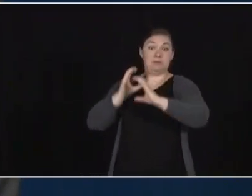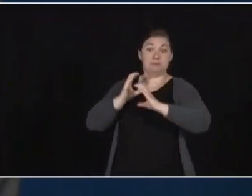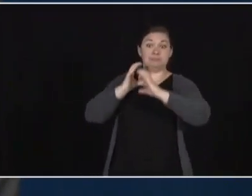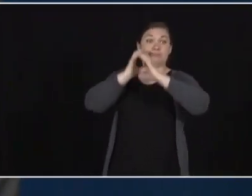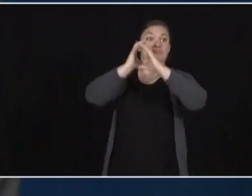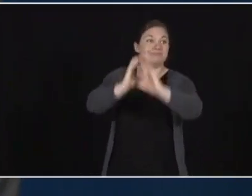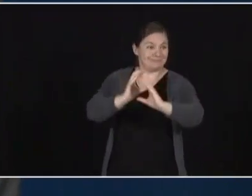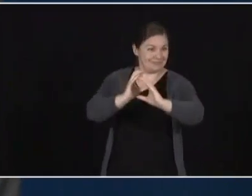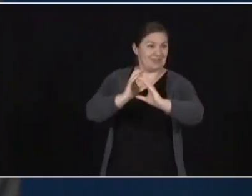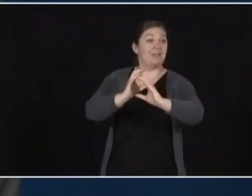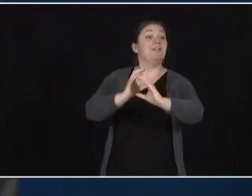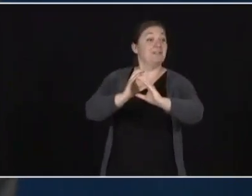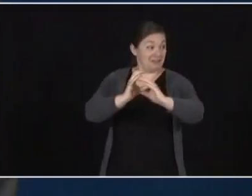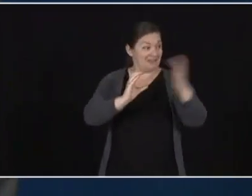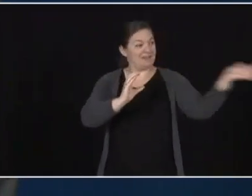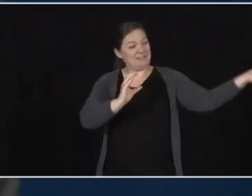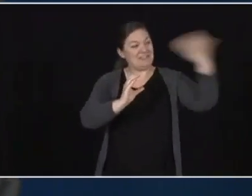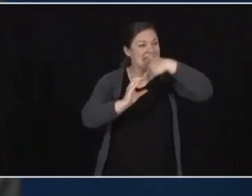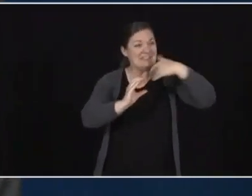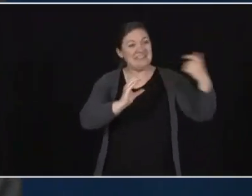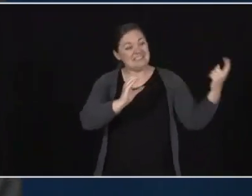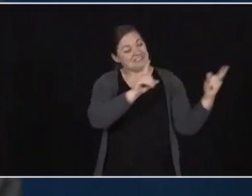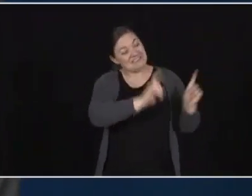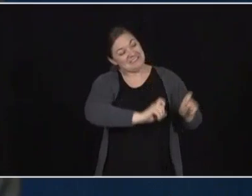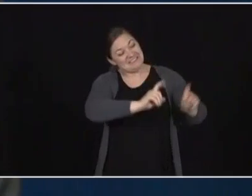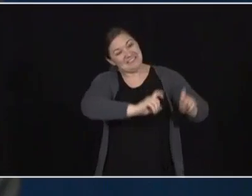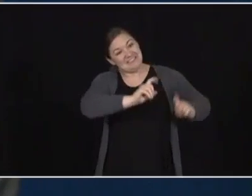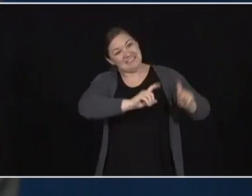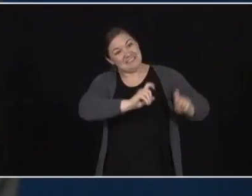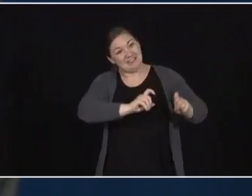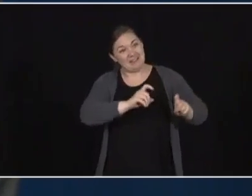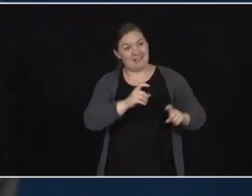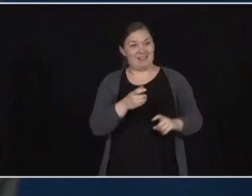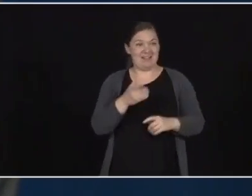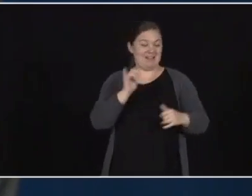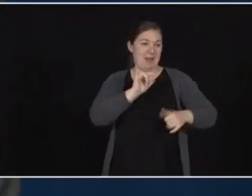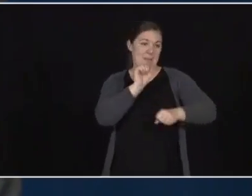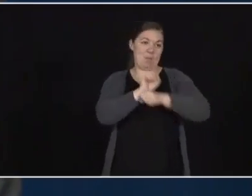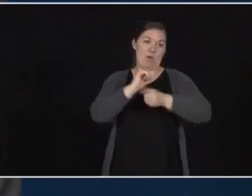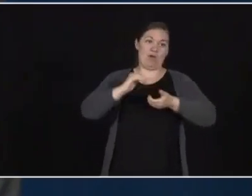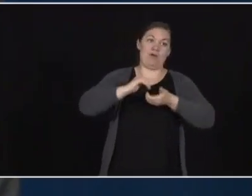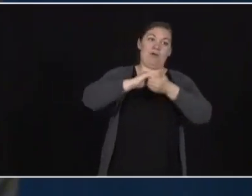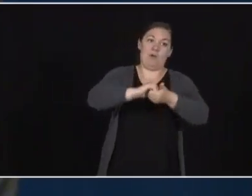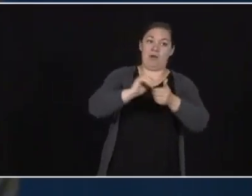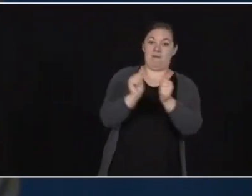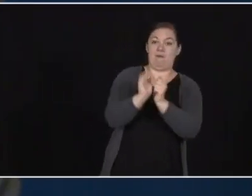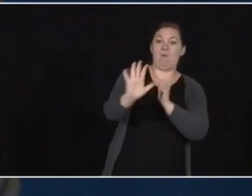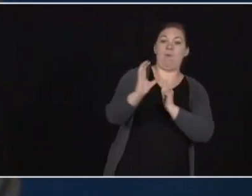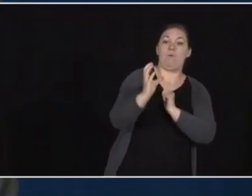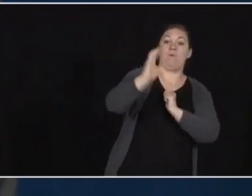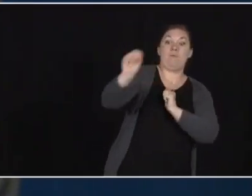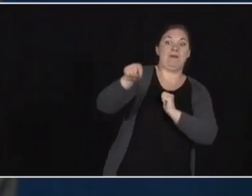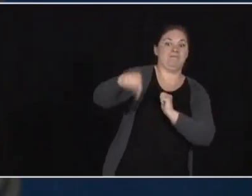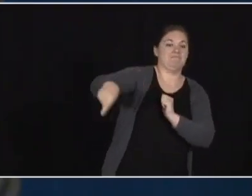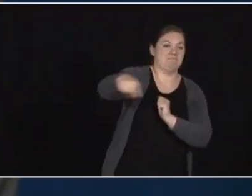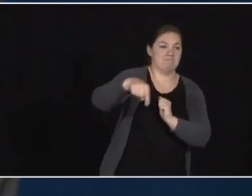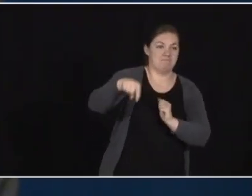with contribution from the workplace setting and involvement of the public health unit to do that testing